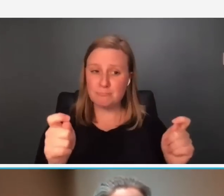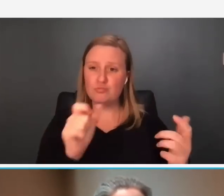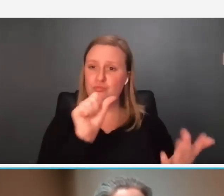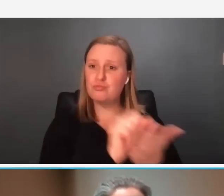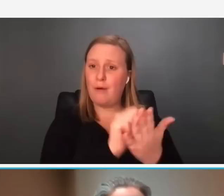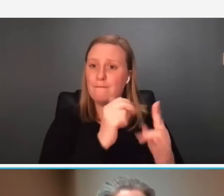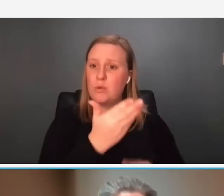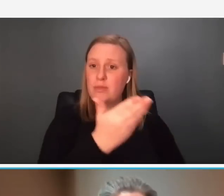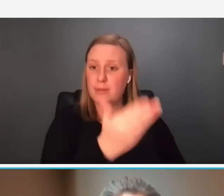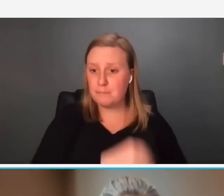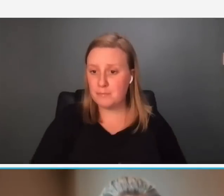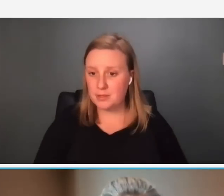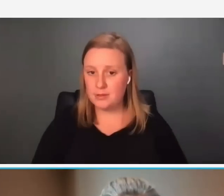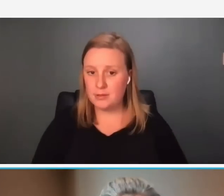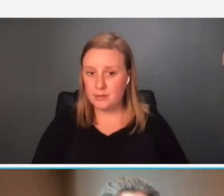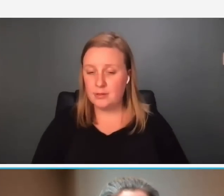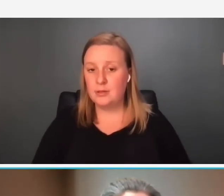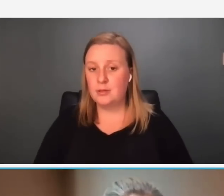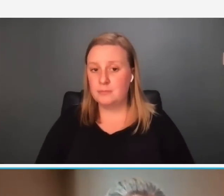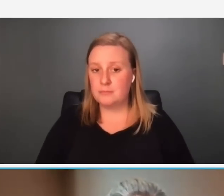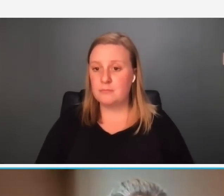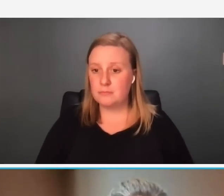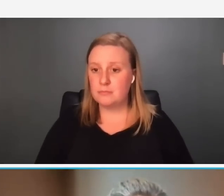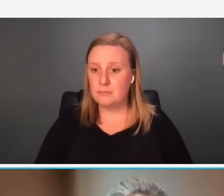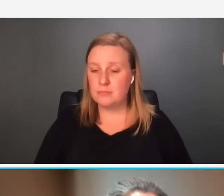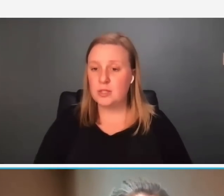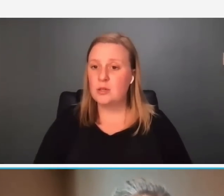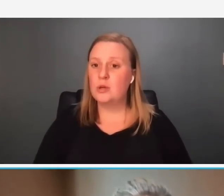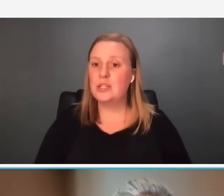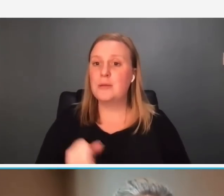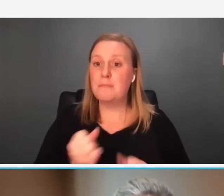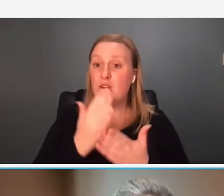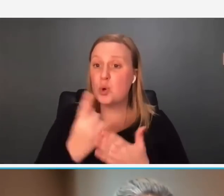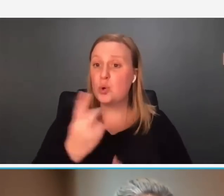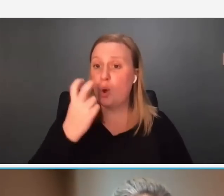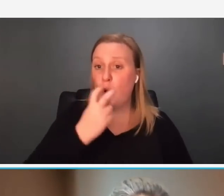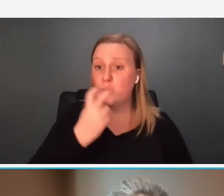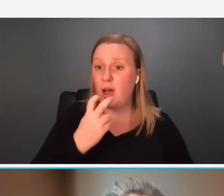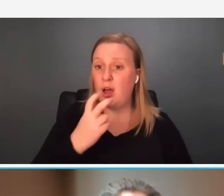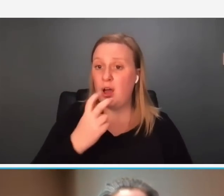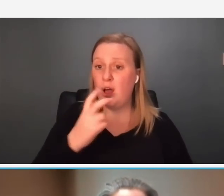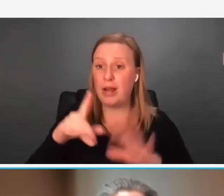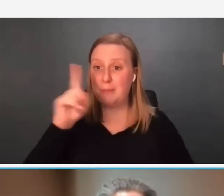care system for older Australians with better information and more transparency.